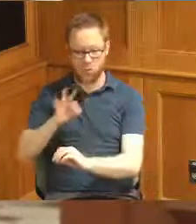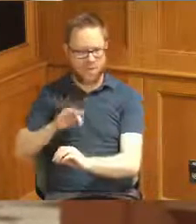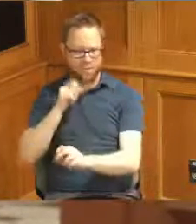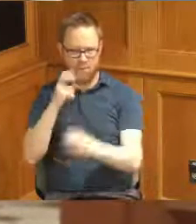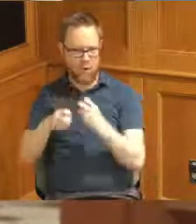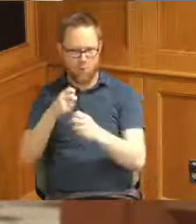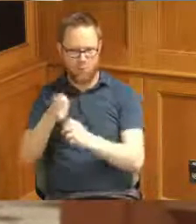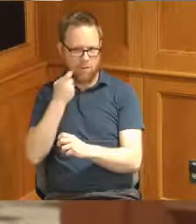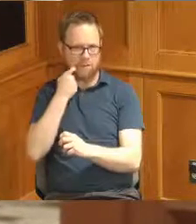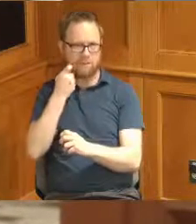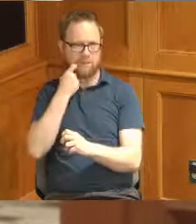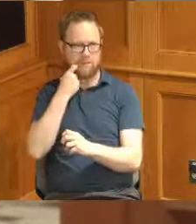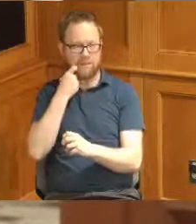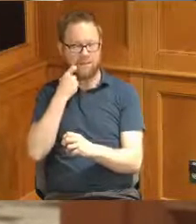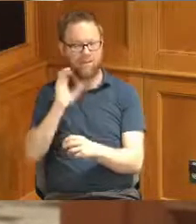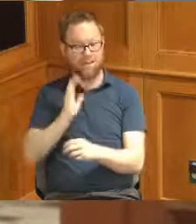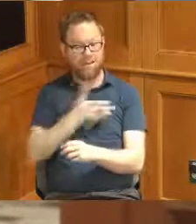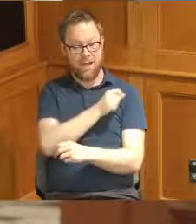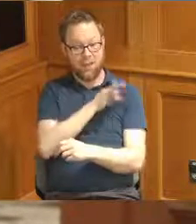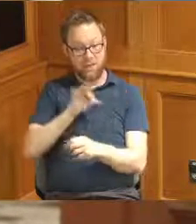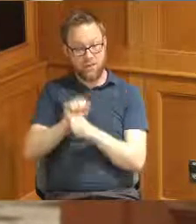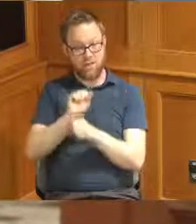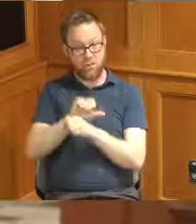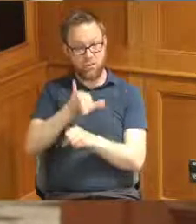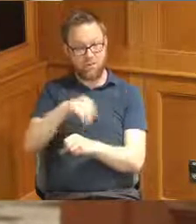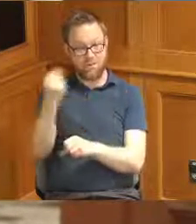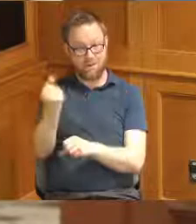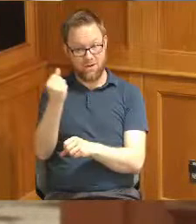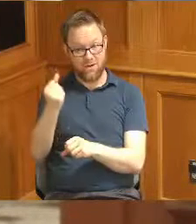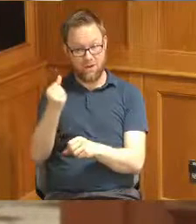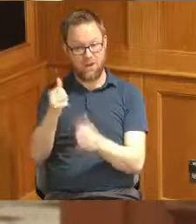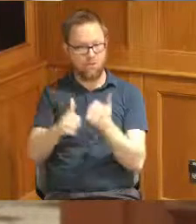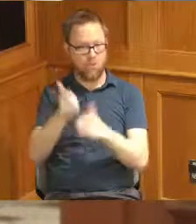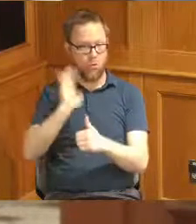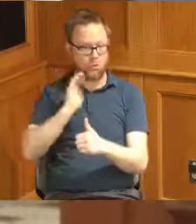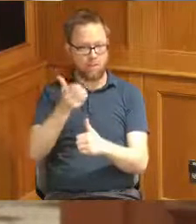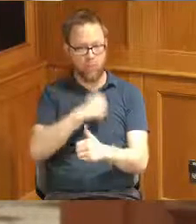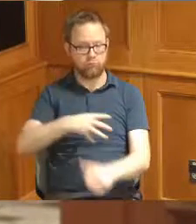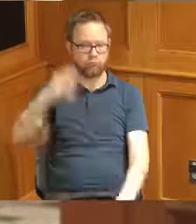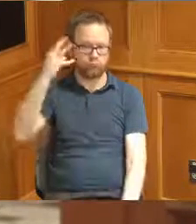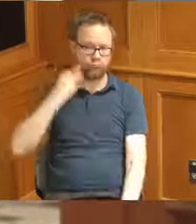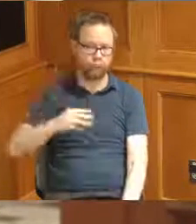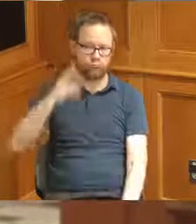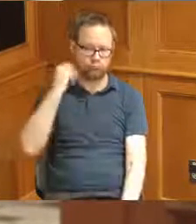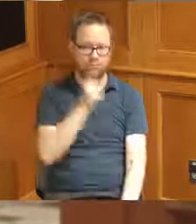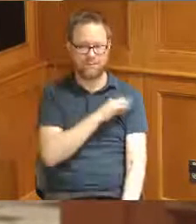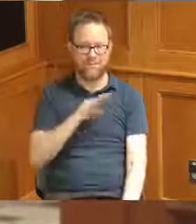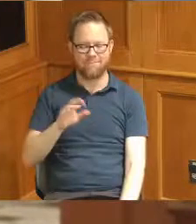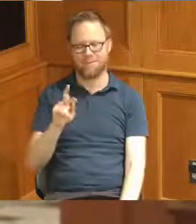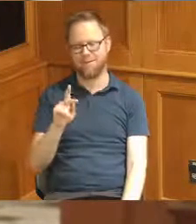the staff that were on duty that day our most of our senior staff Karen Denning a 24-year veteran